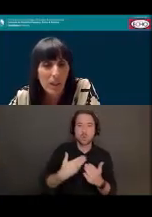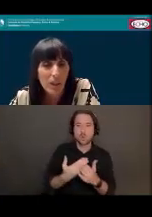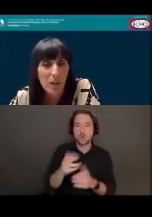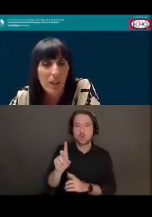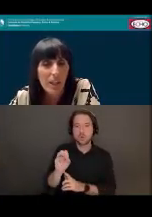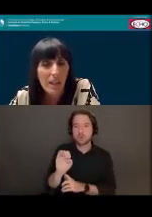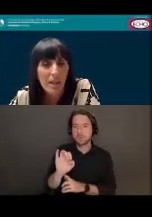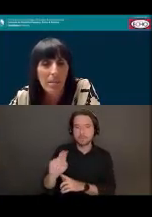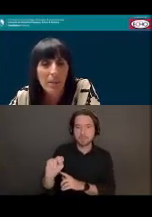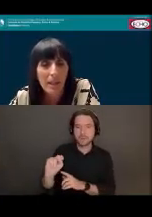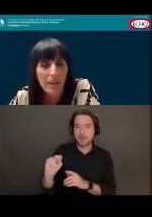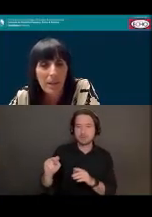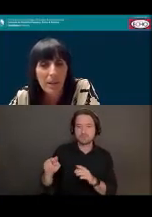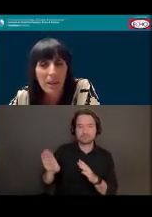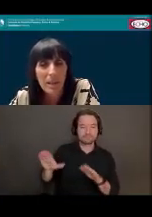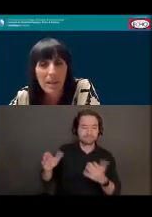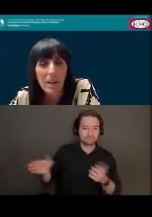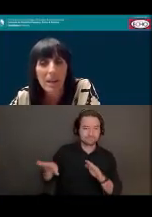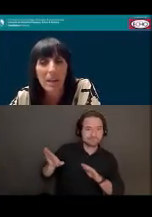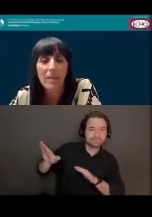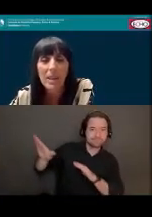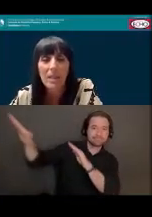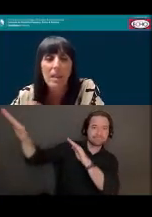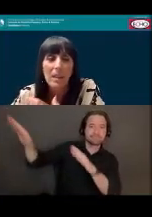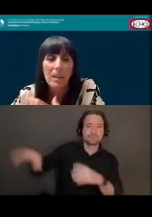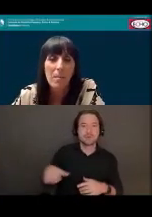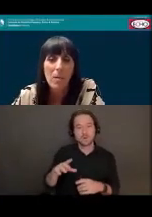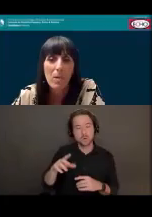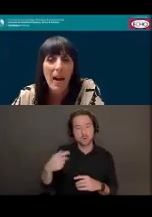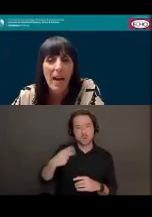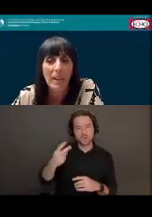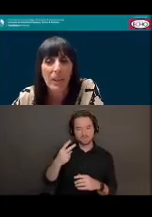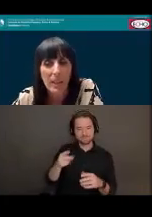children in play routines gives us a lot more accurate